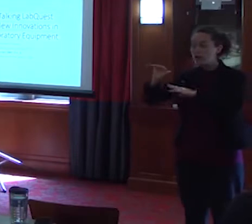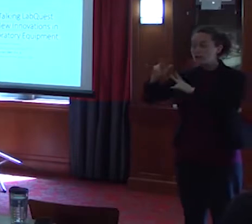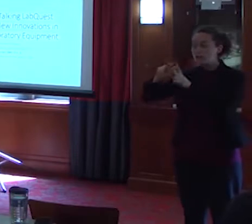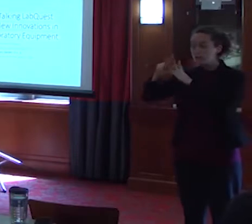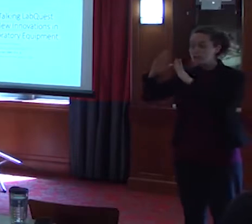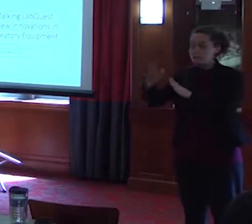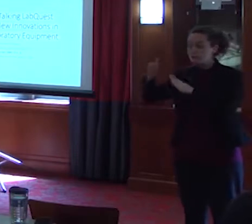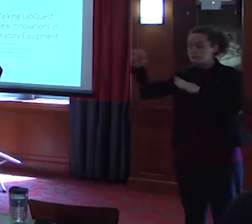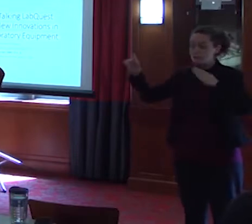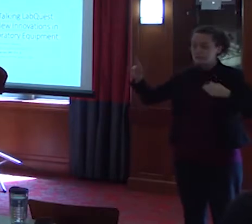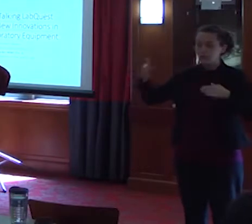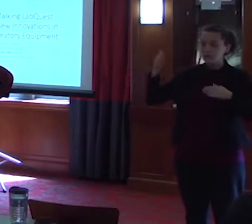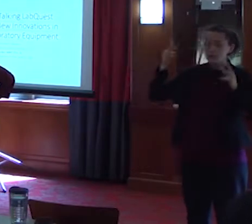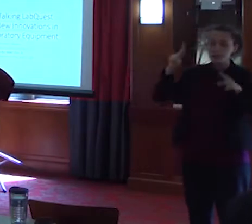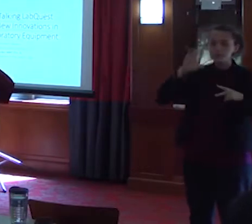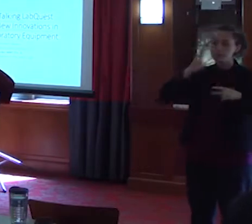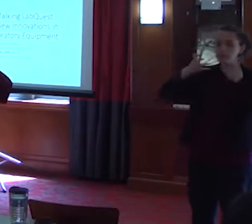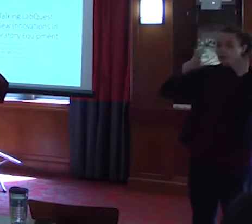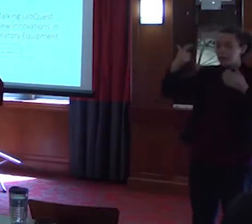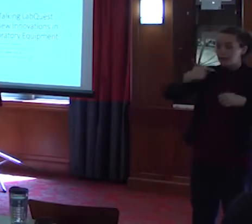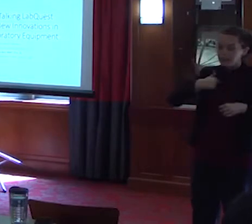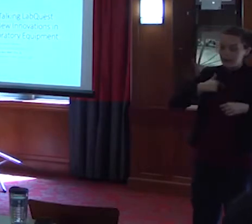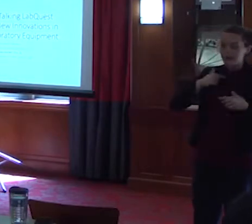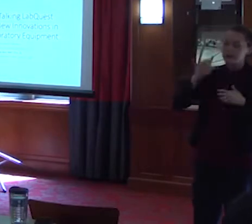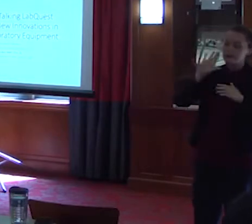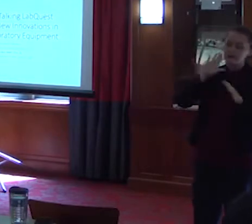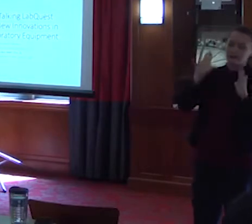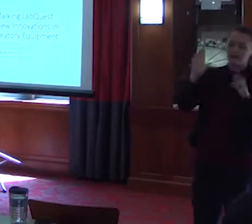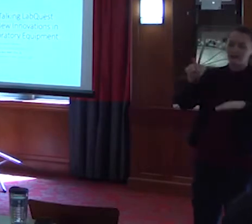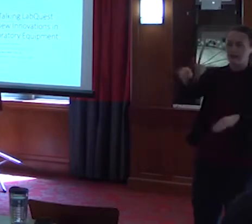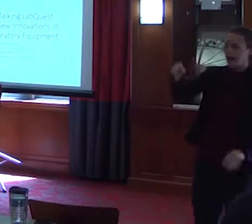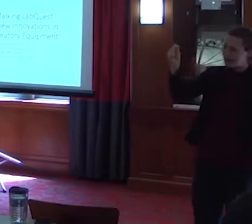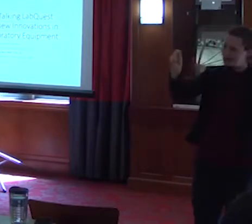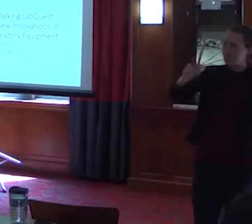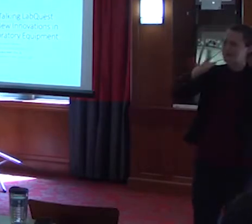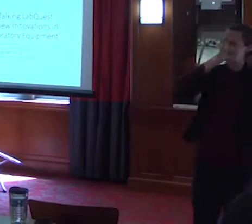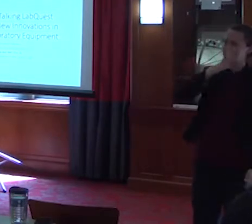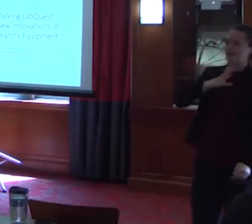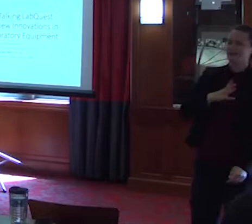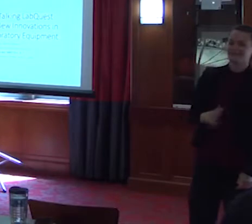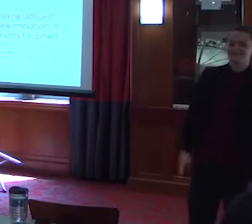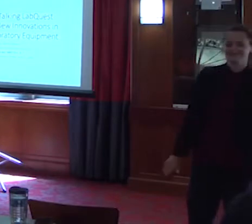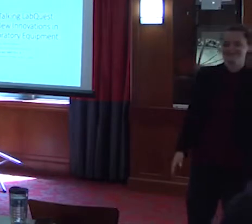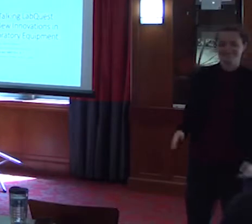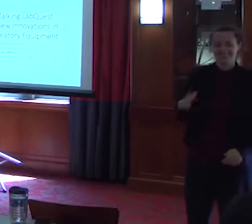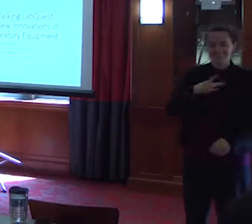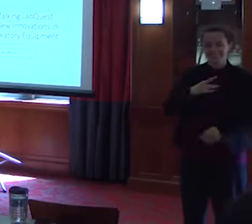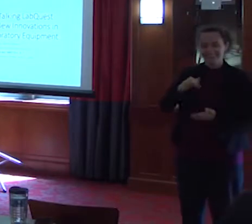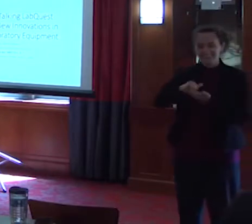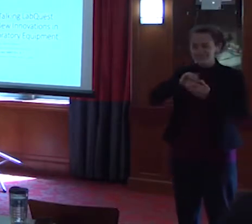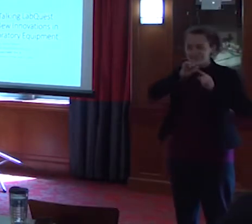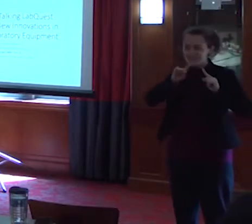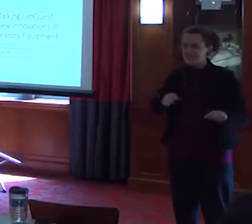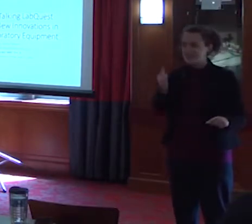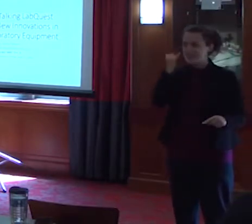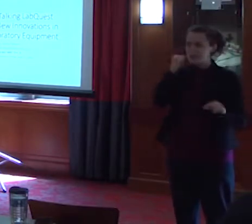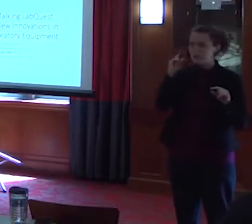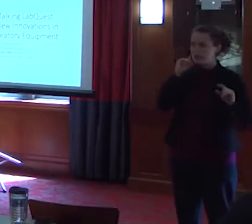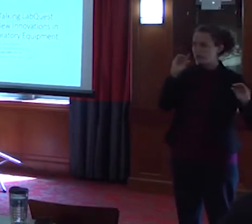as well as there's also the visual display. So if you can hear and see it at the same time